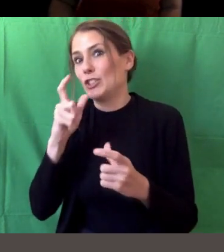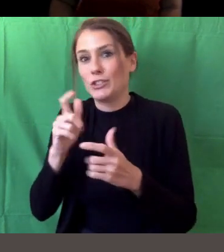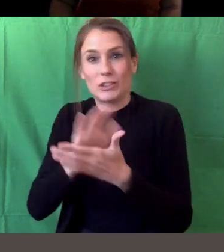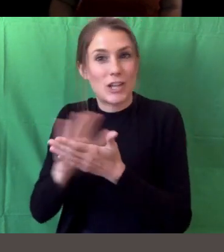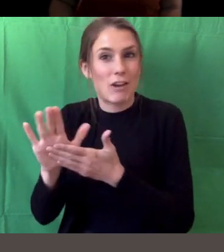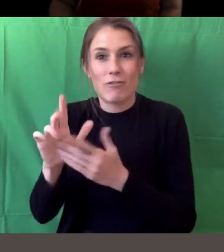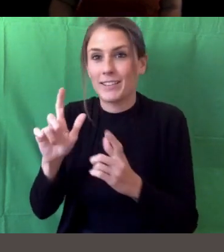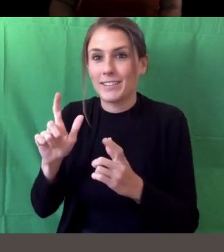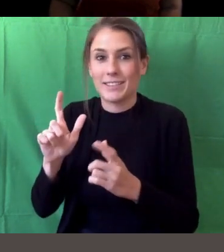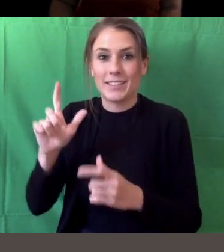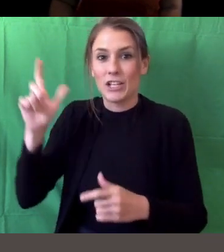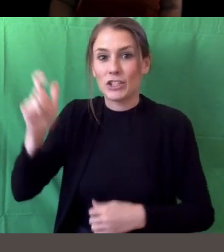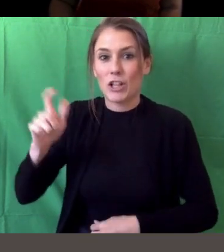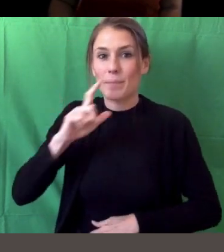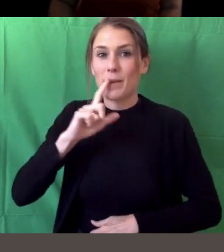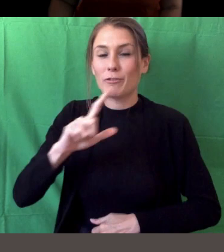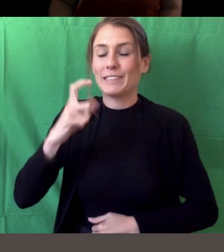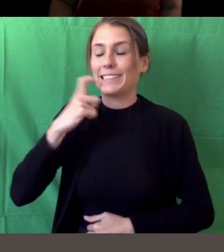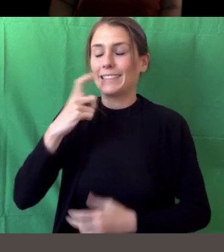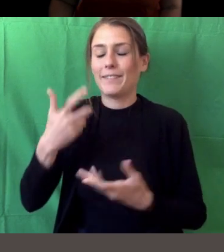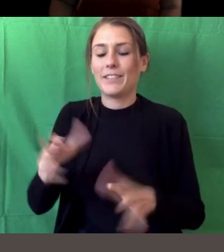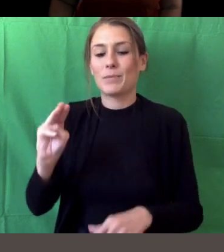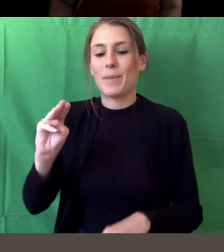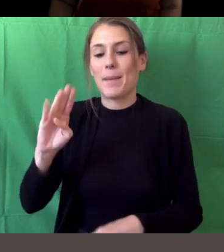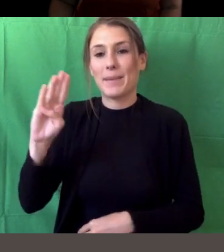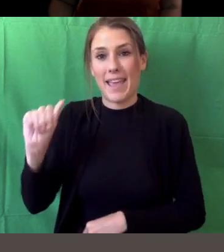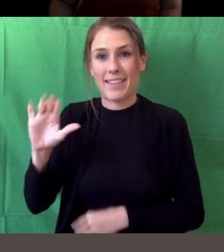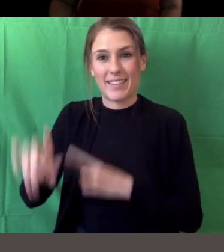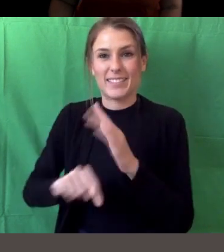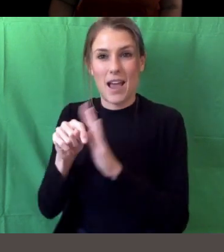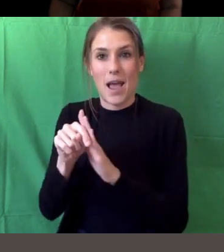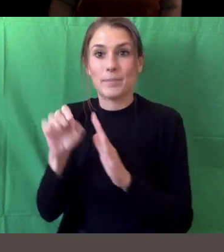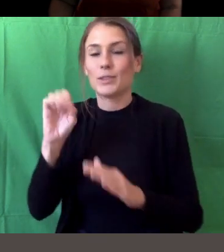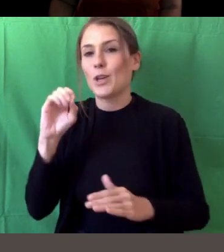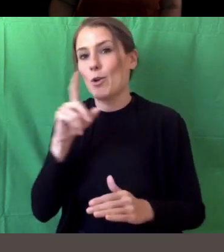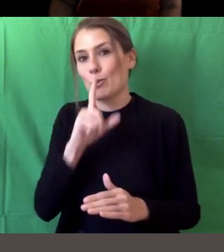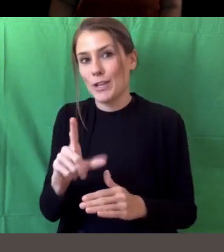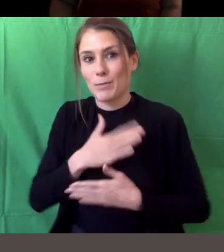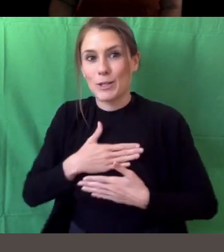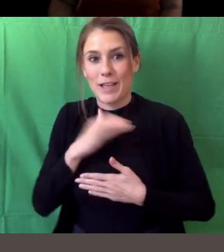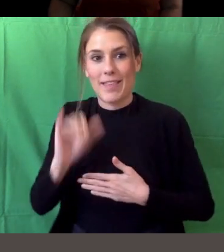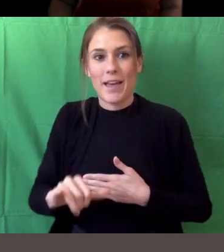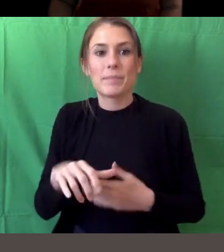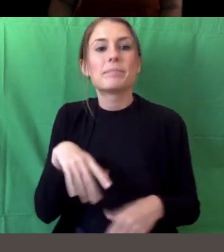scholarship I was just finished my MBA at the time so I really appreciated it.